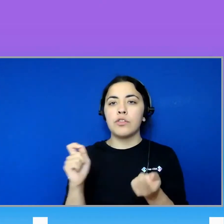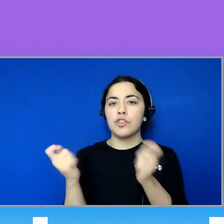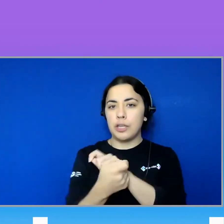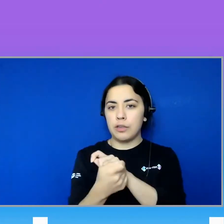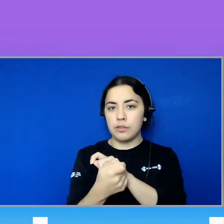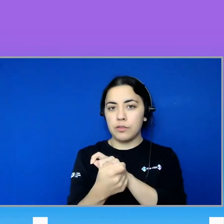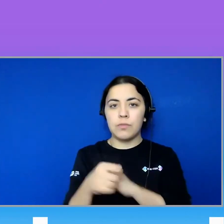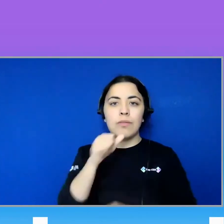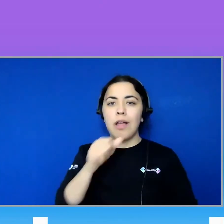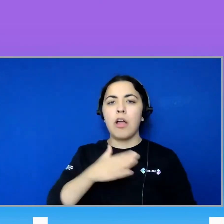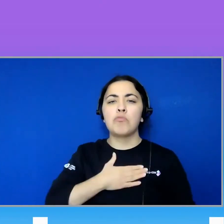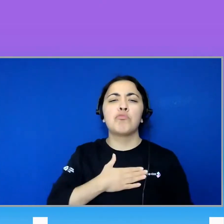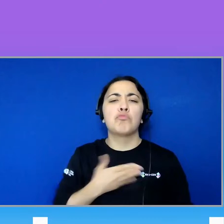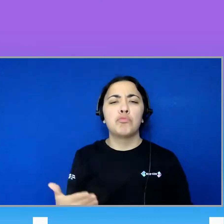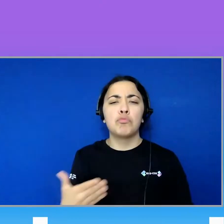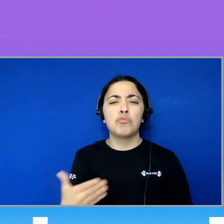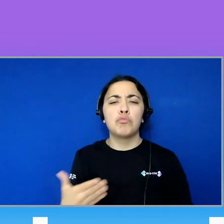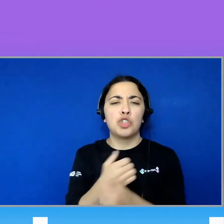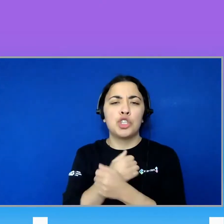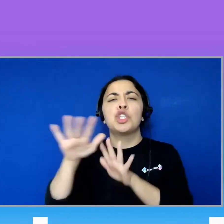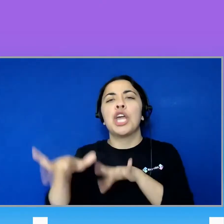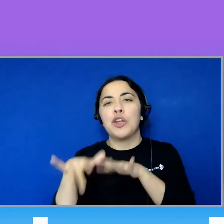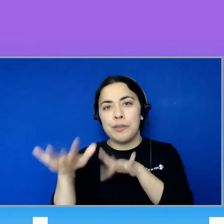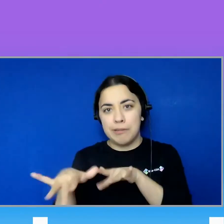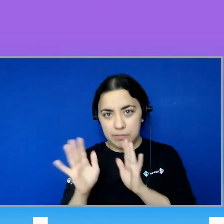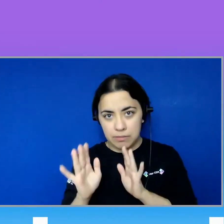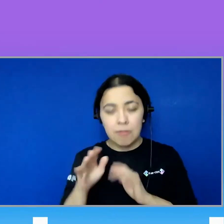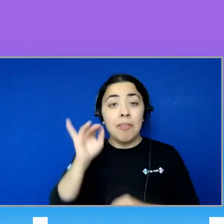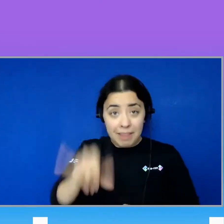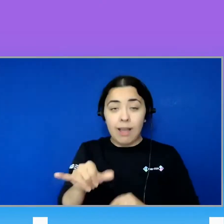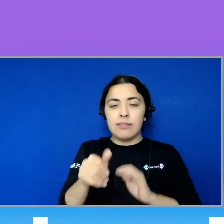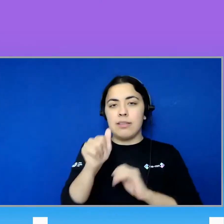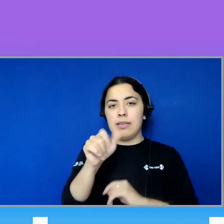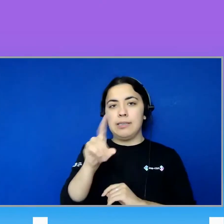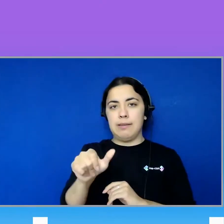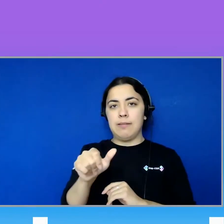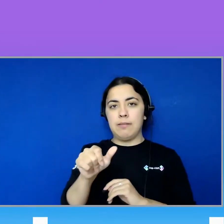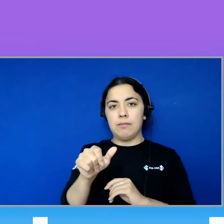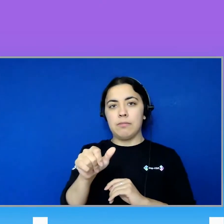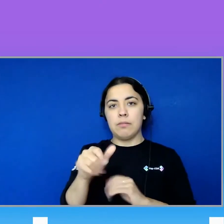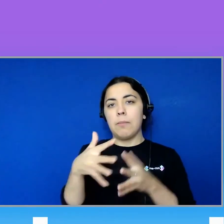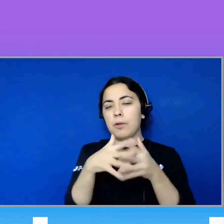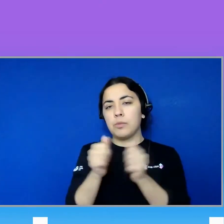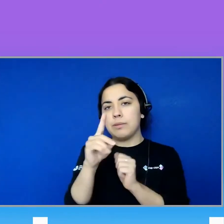Americans with Disabilities Act,